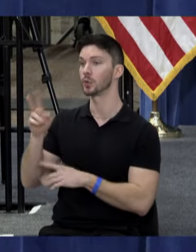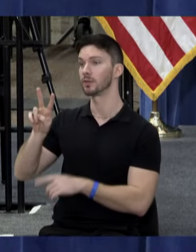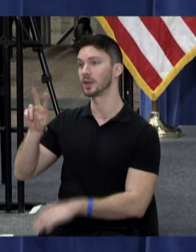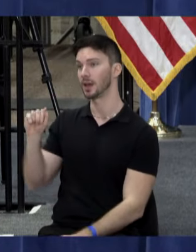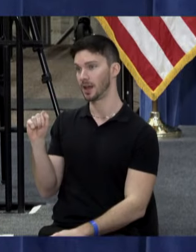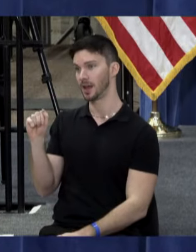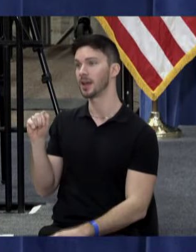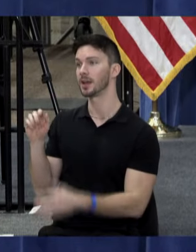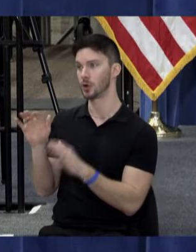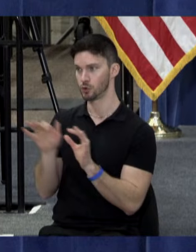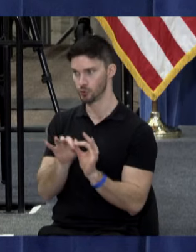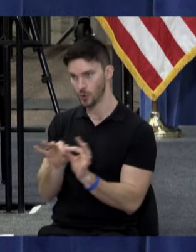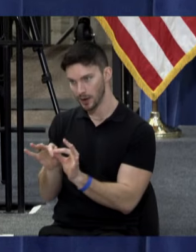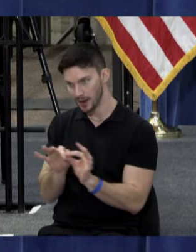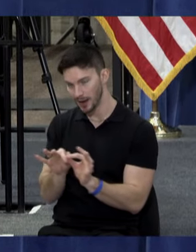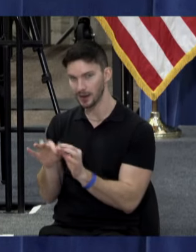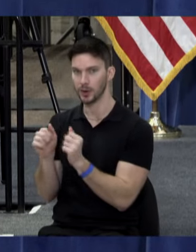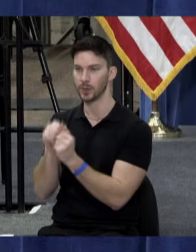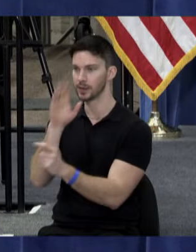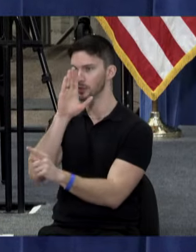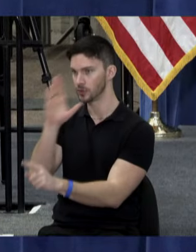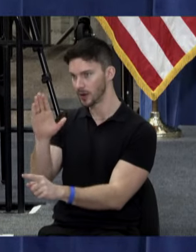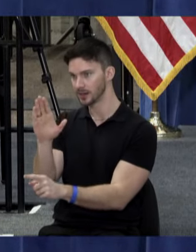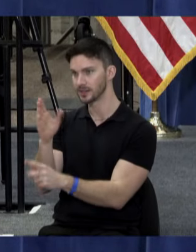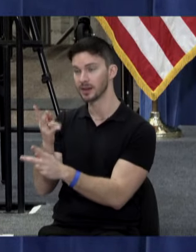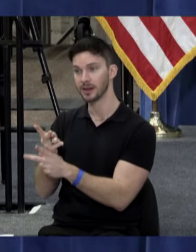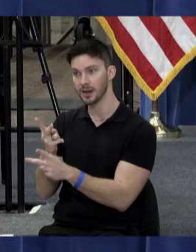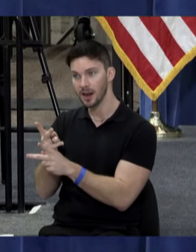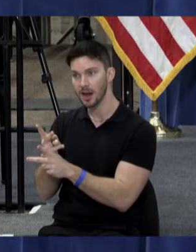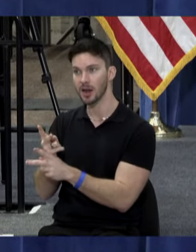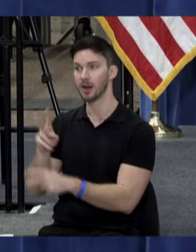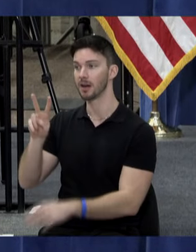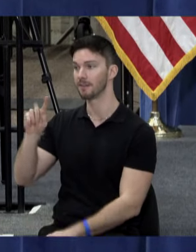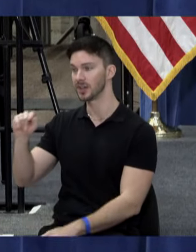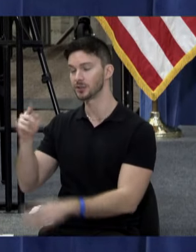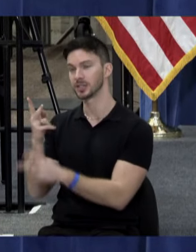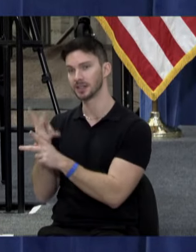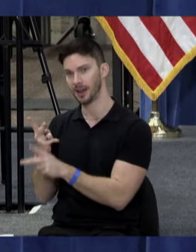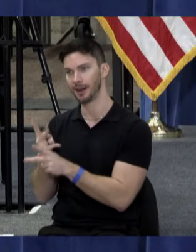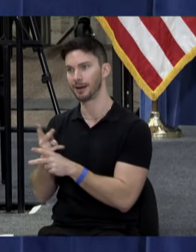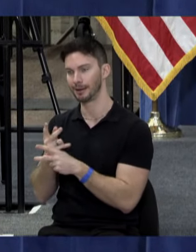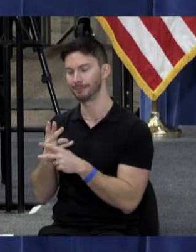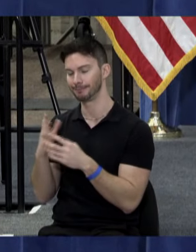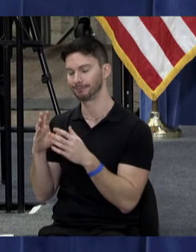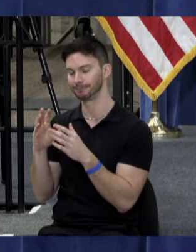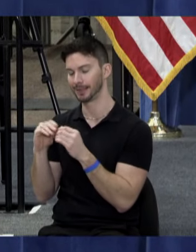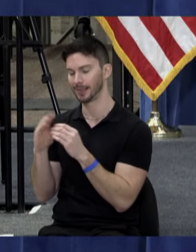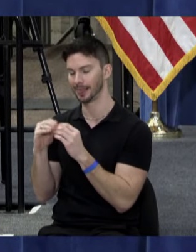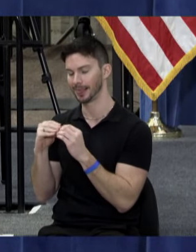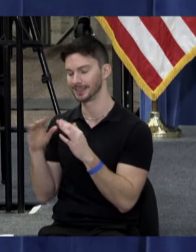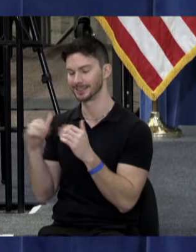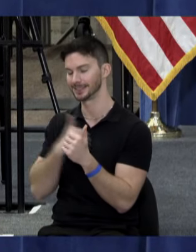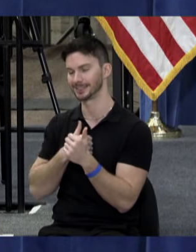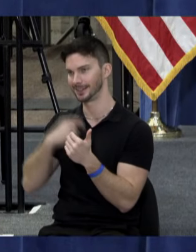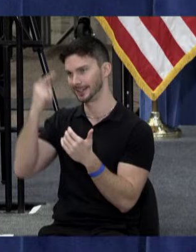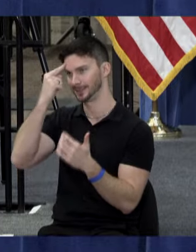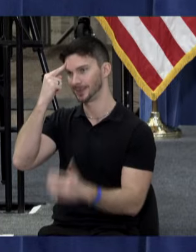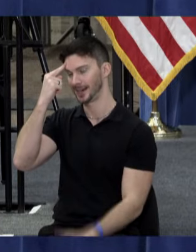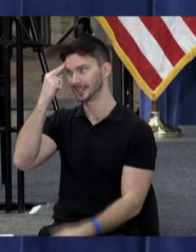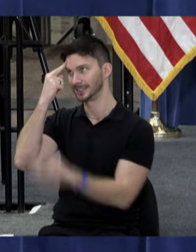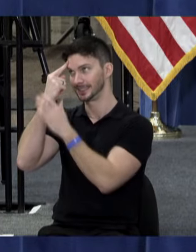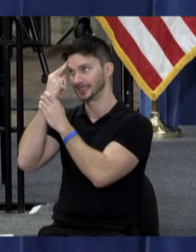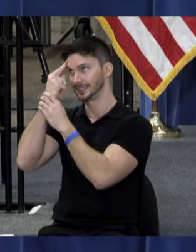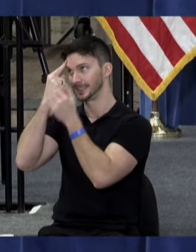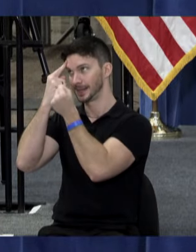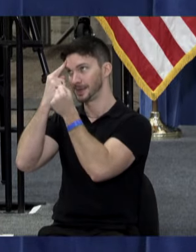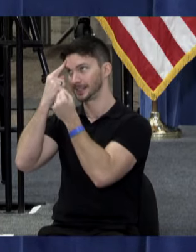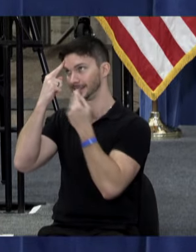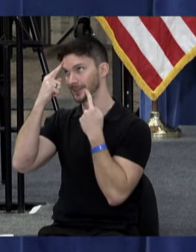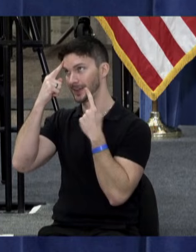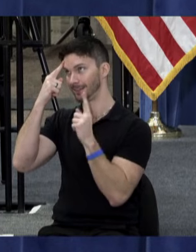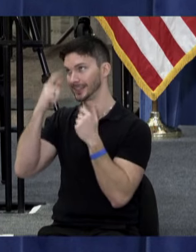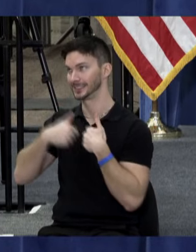coordinating with direct care, veterans care on -- sorry. Brain, hang in there. You can do this.